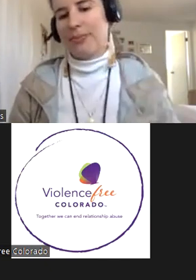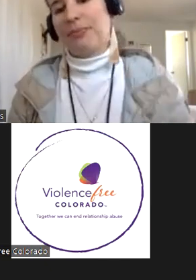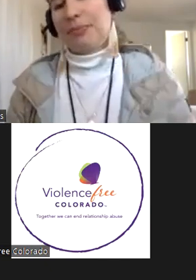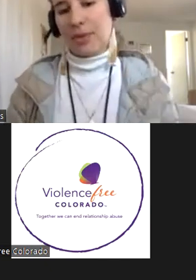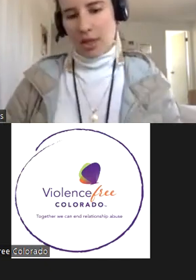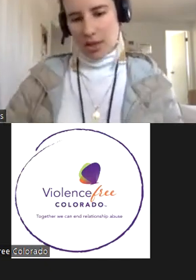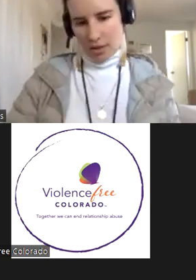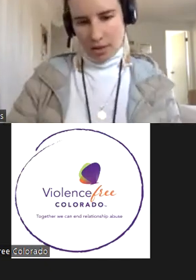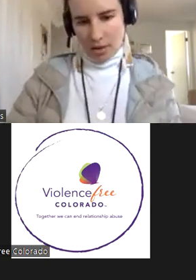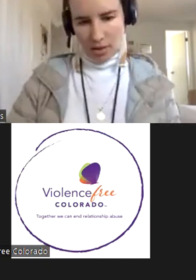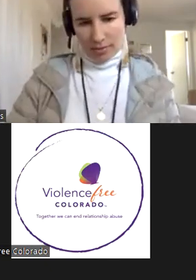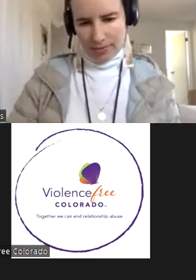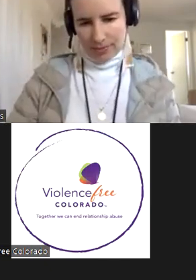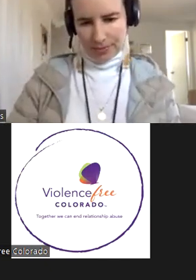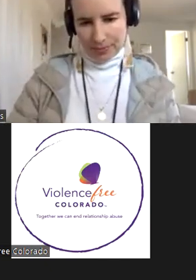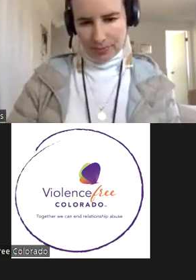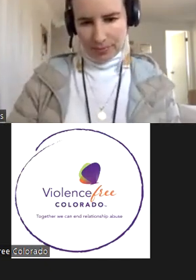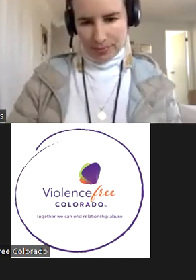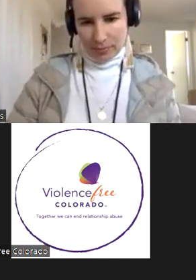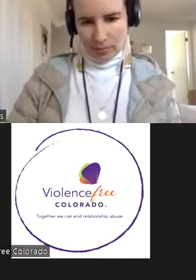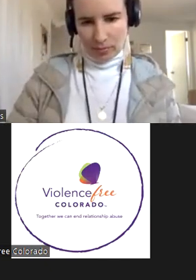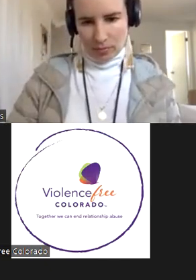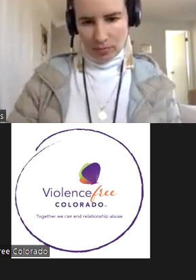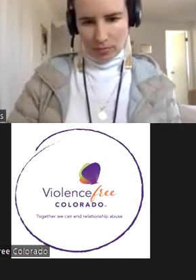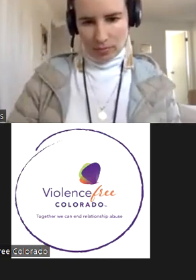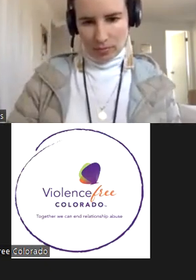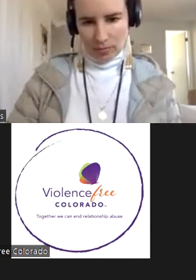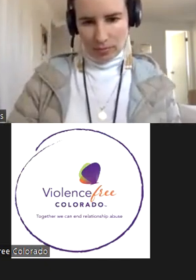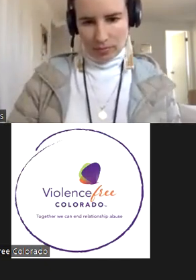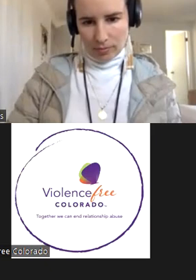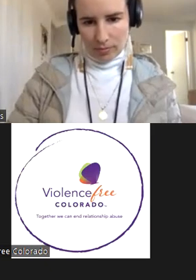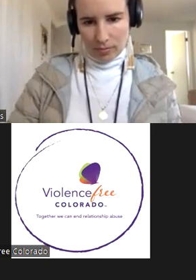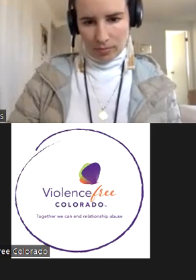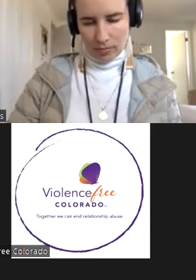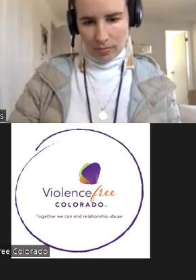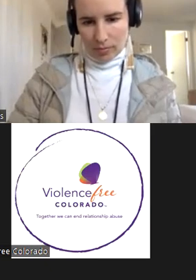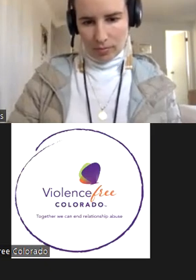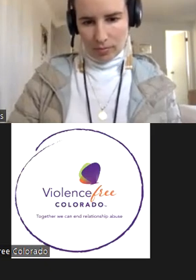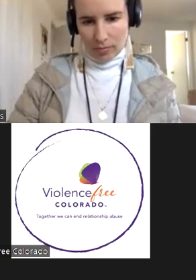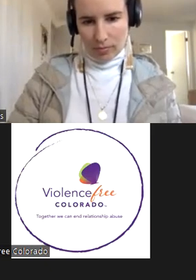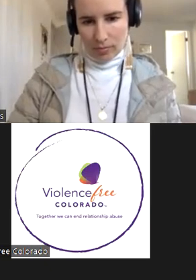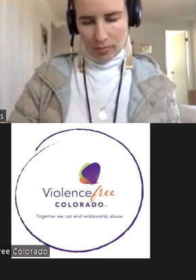Lindsay, can you also give me a thumbs up if things are working on your end as well?